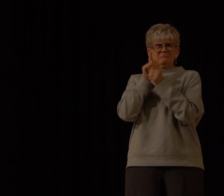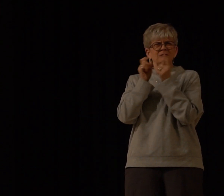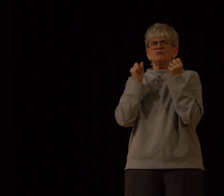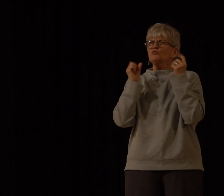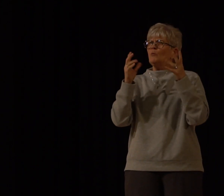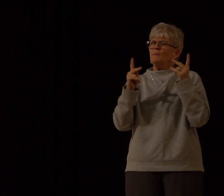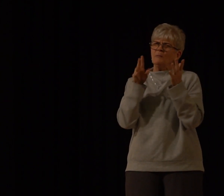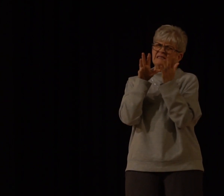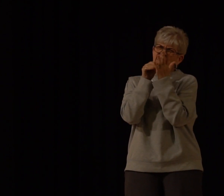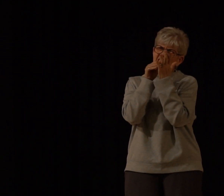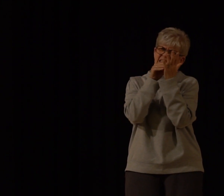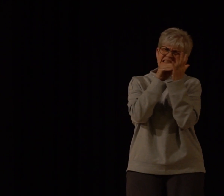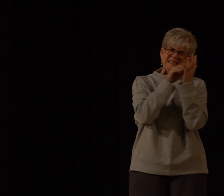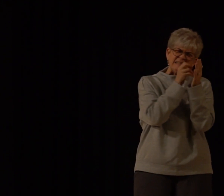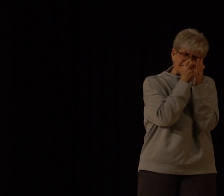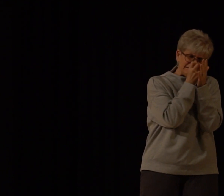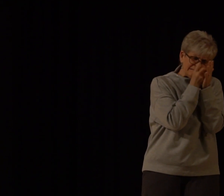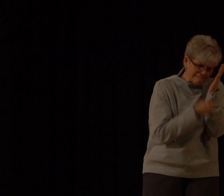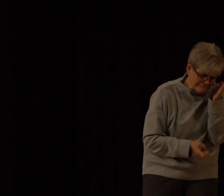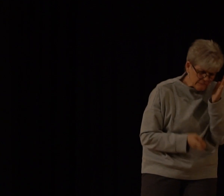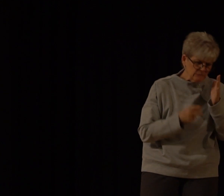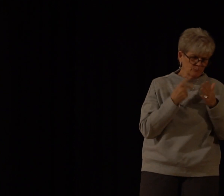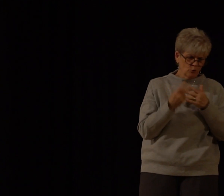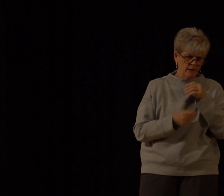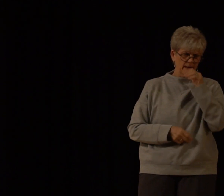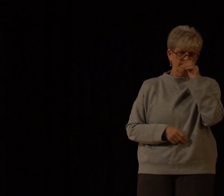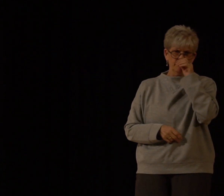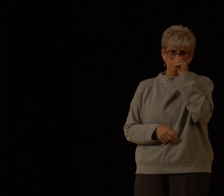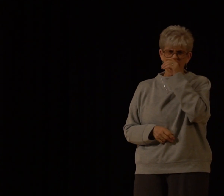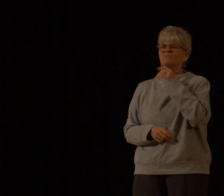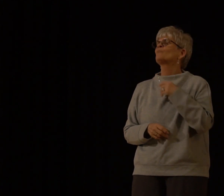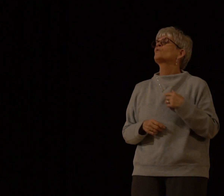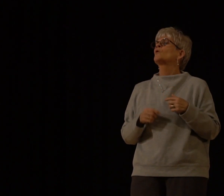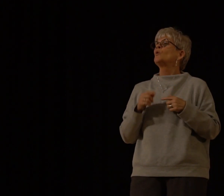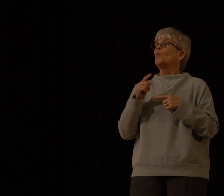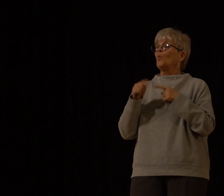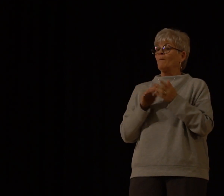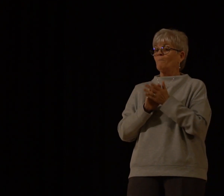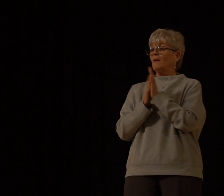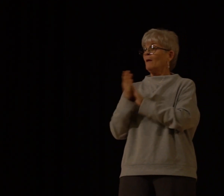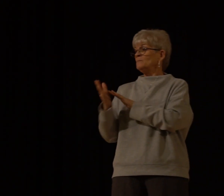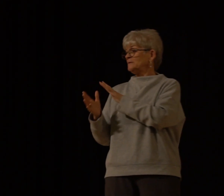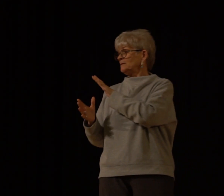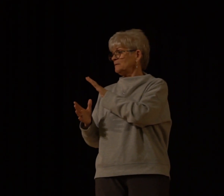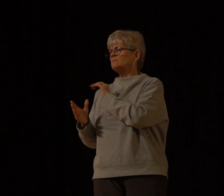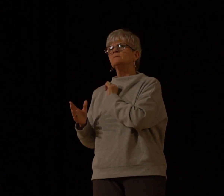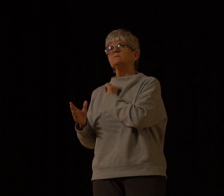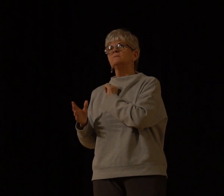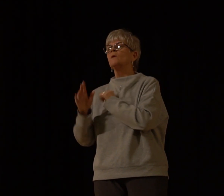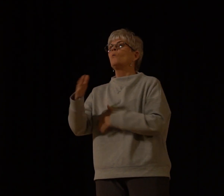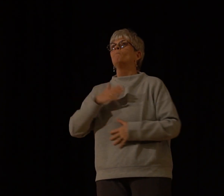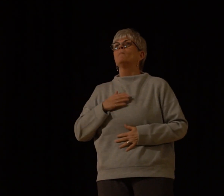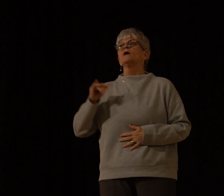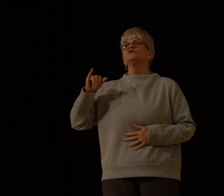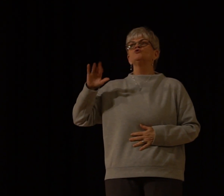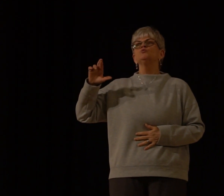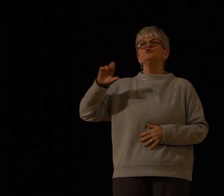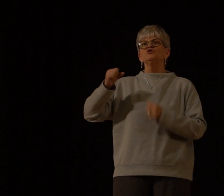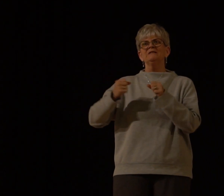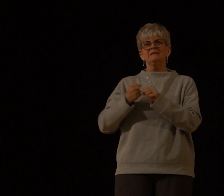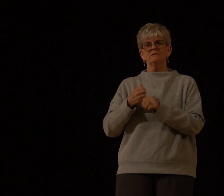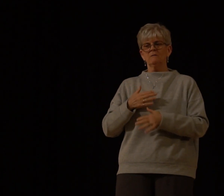separate program to learn sign, but I had to learn and immerse myself.